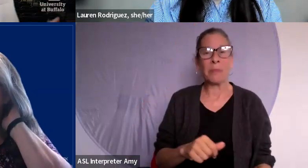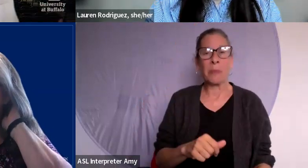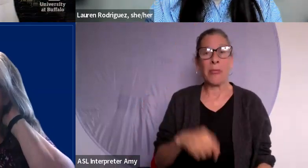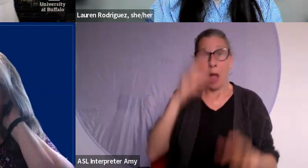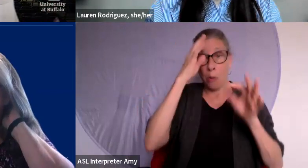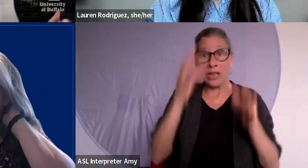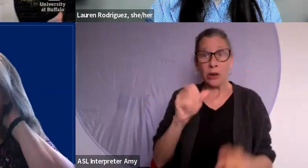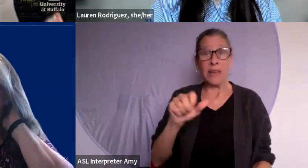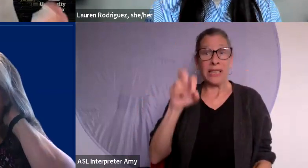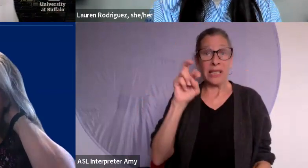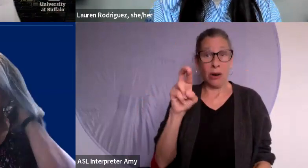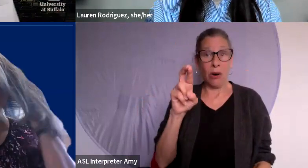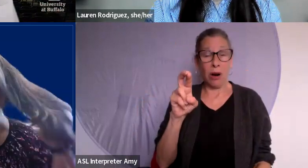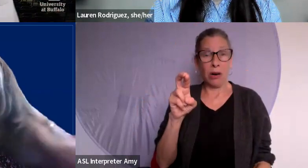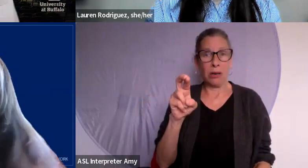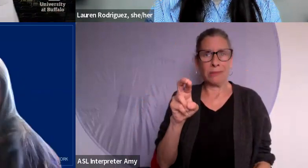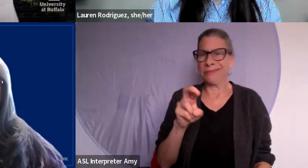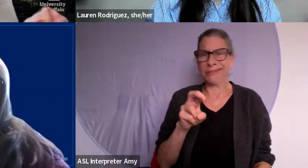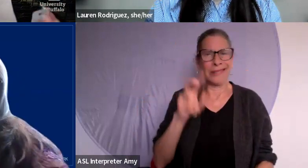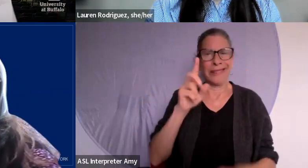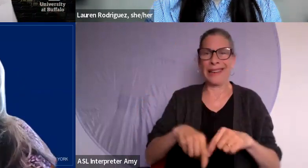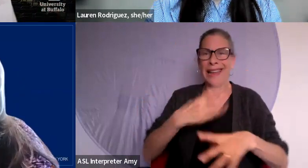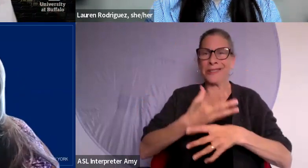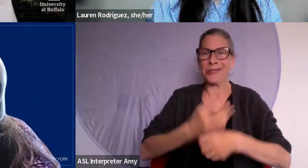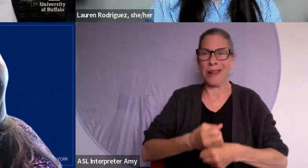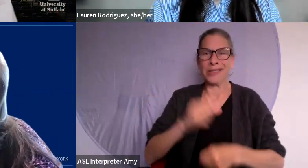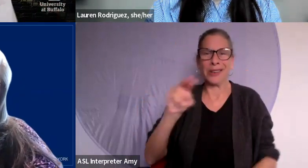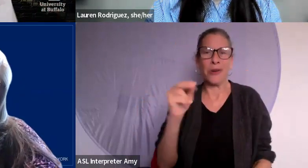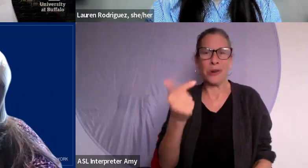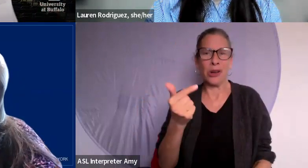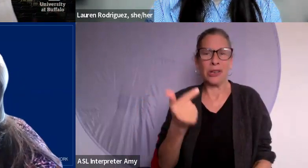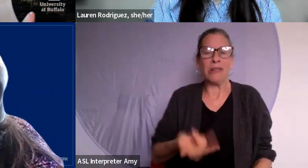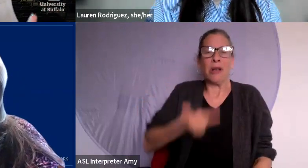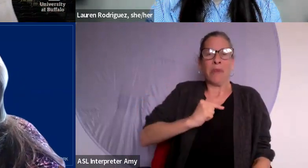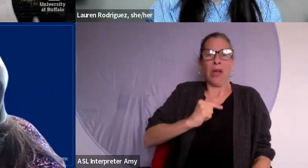the ACR is untrustworthy, we are going to do our own testing. And